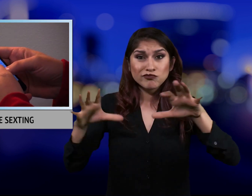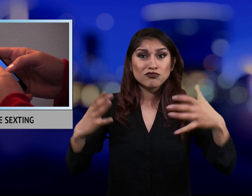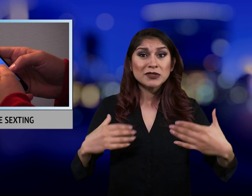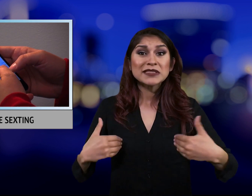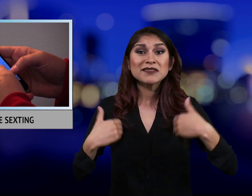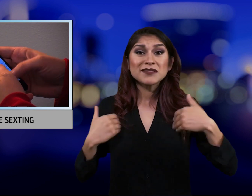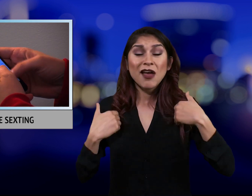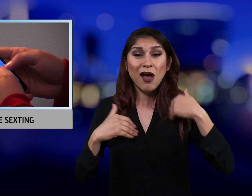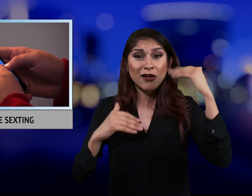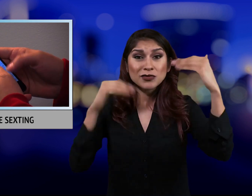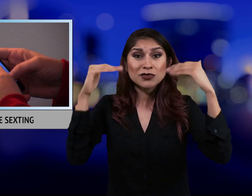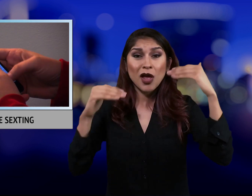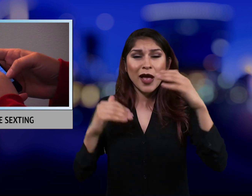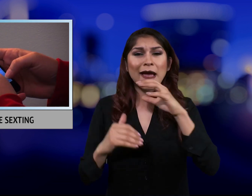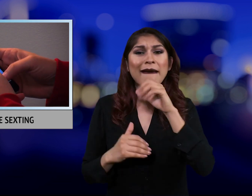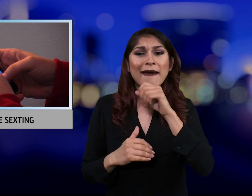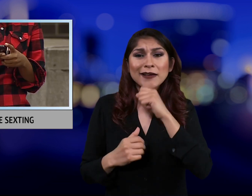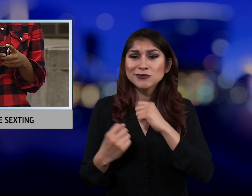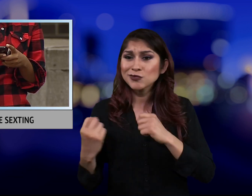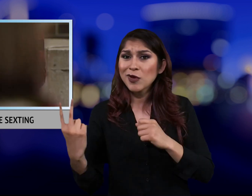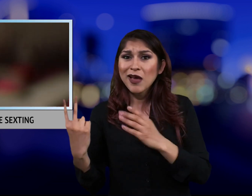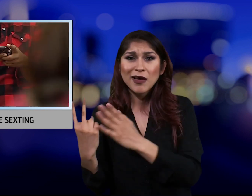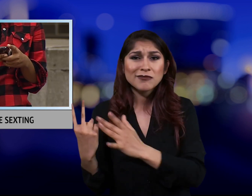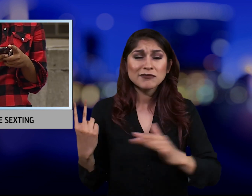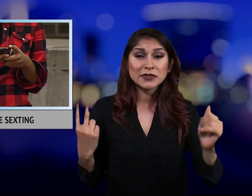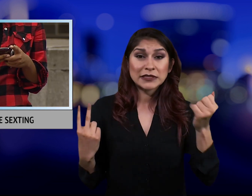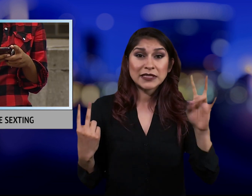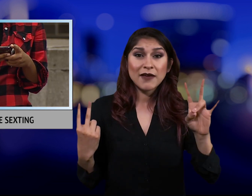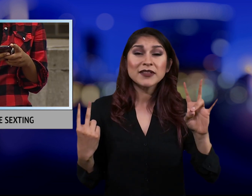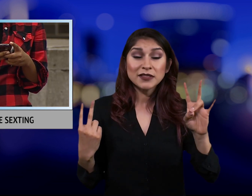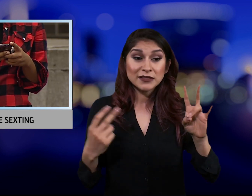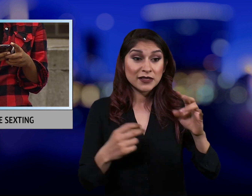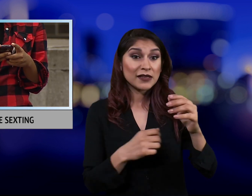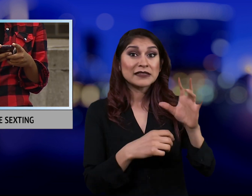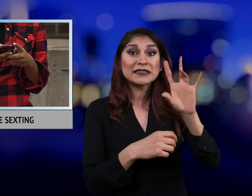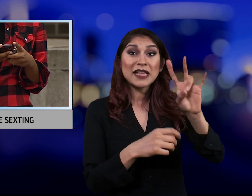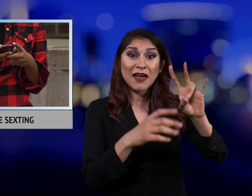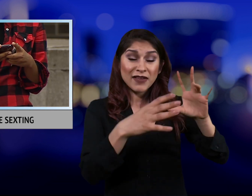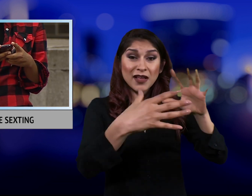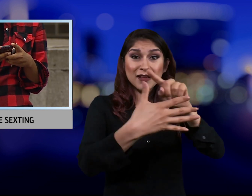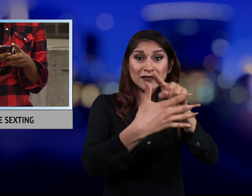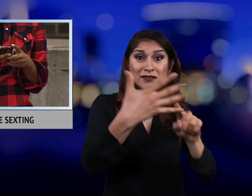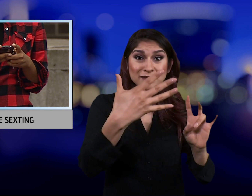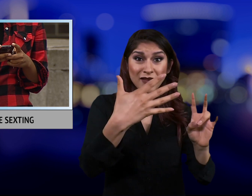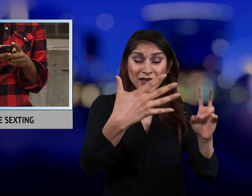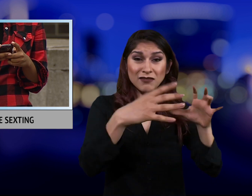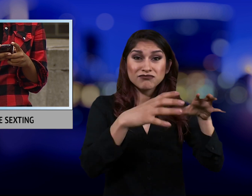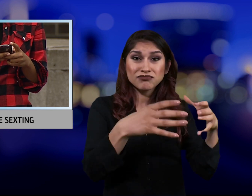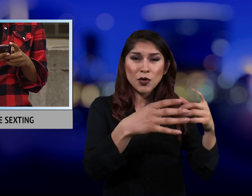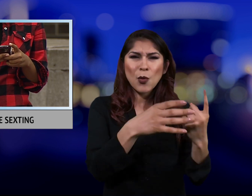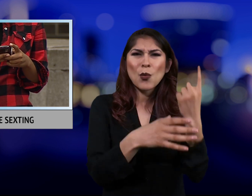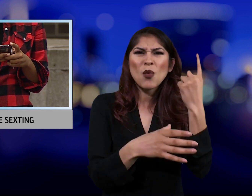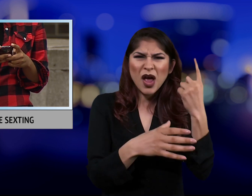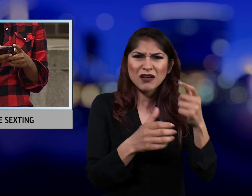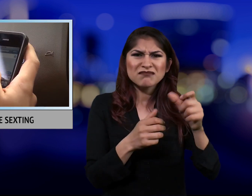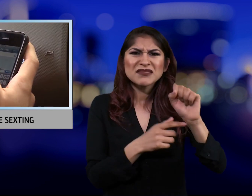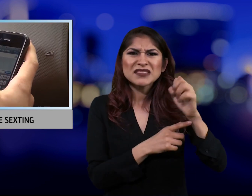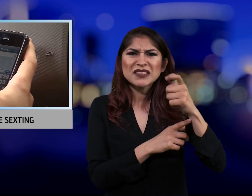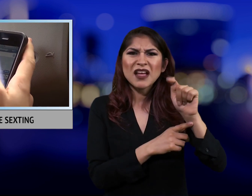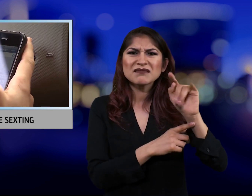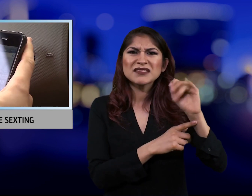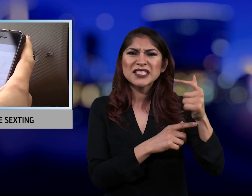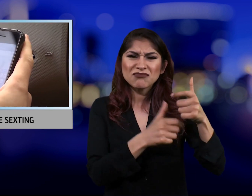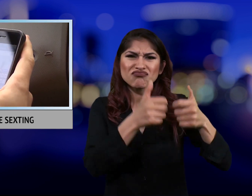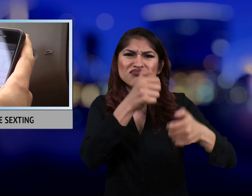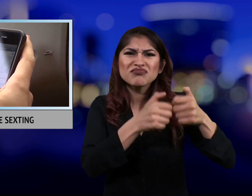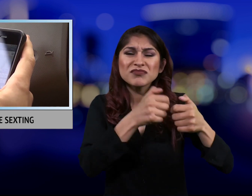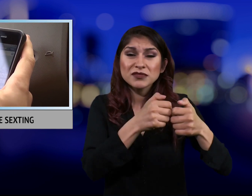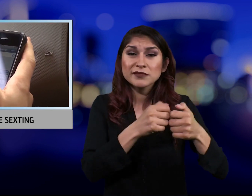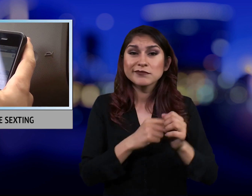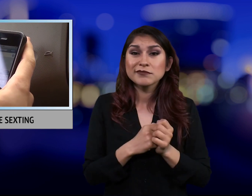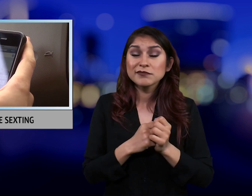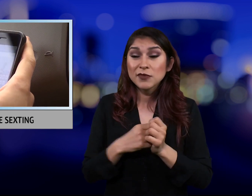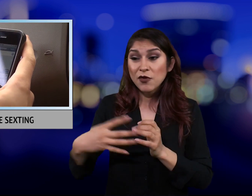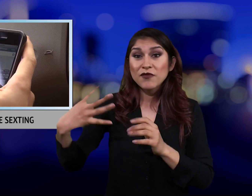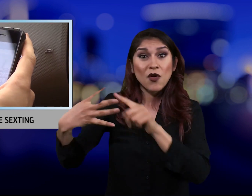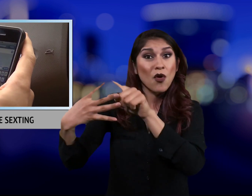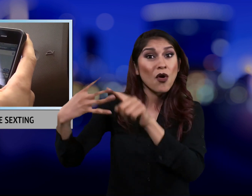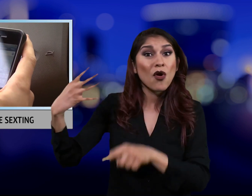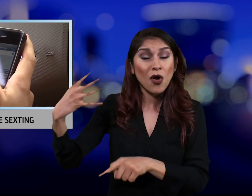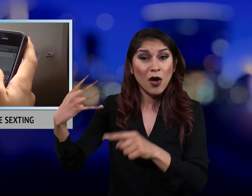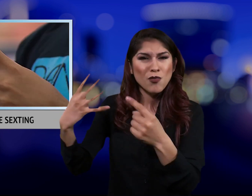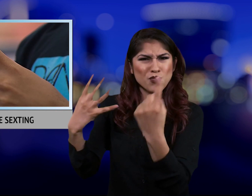It shows one-in-seven teens between the age of 12 and 17 is sexting and one-in-four has